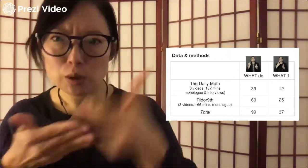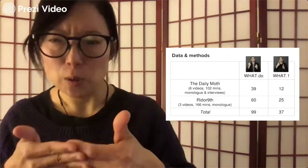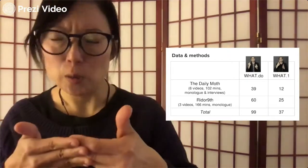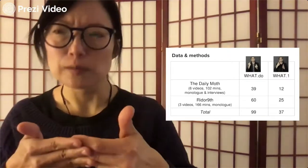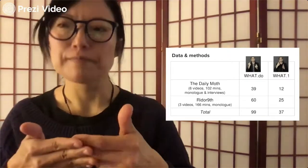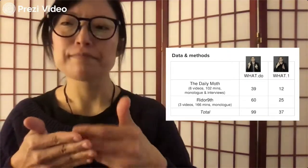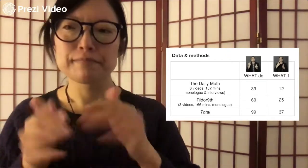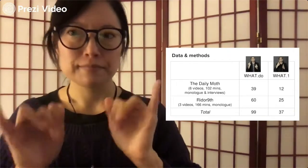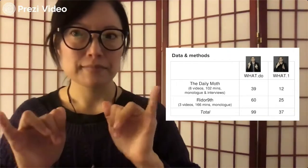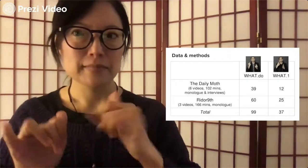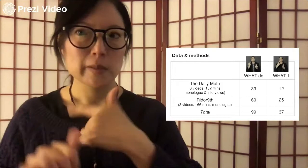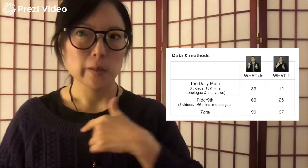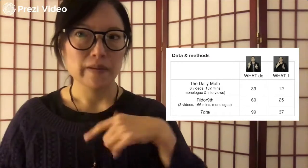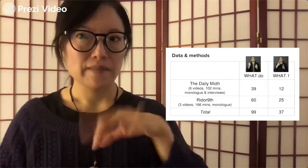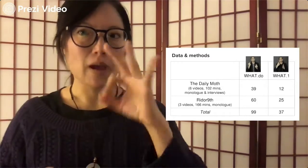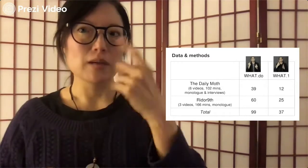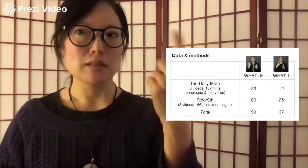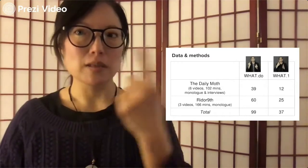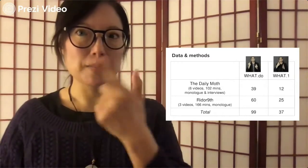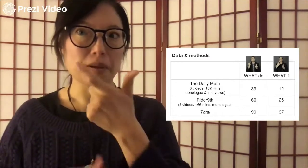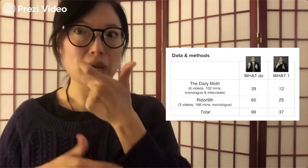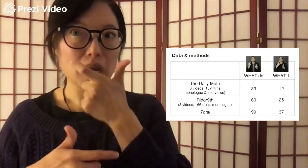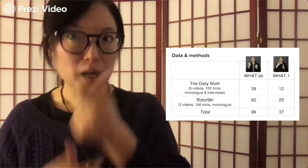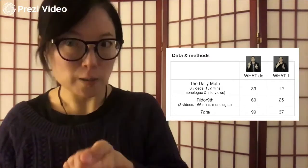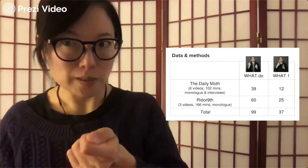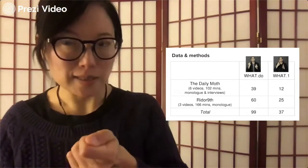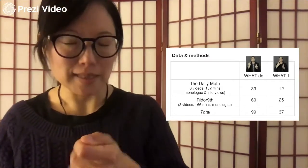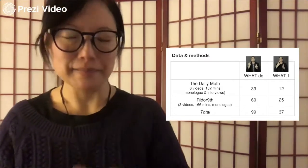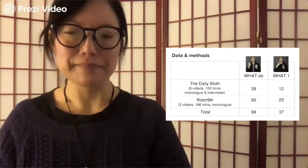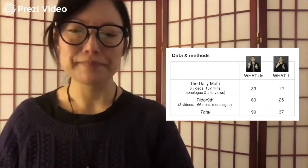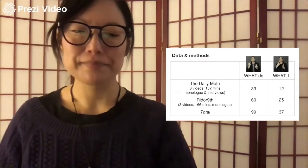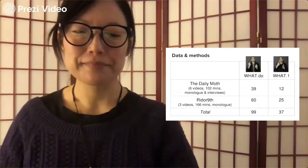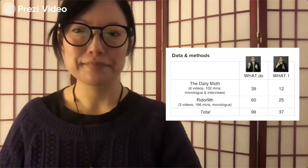the data more closely, we found some interesting patterns.